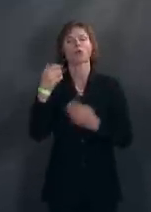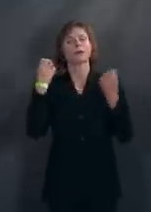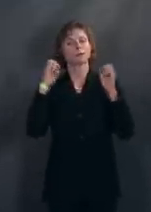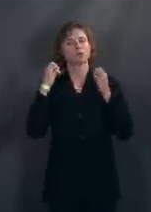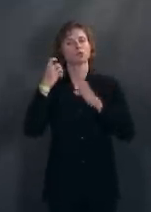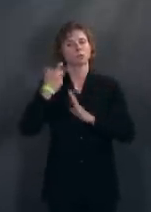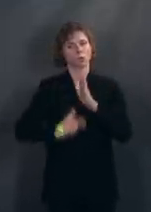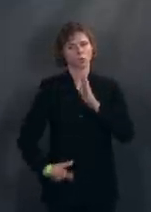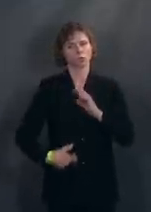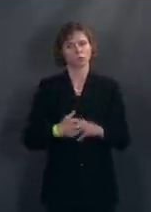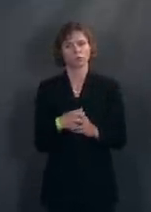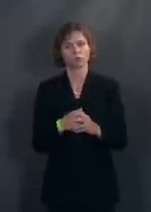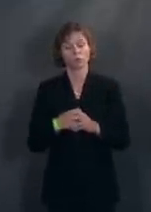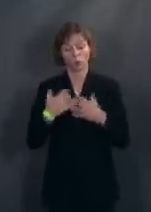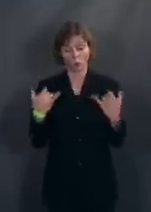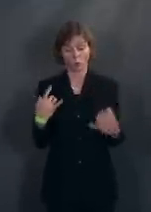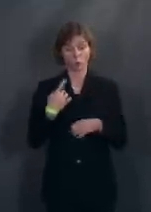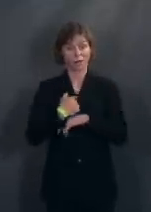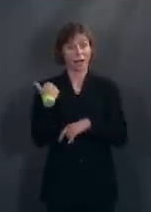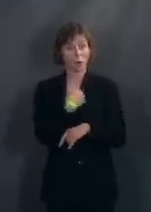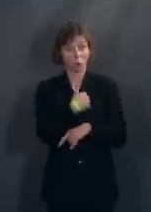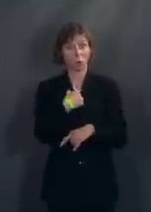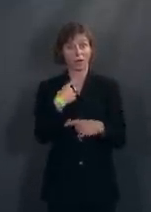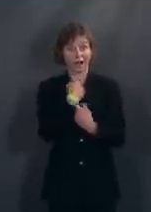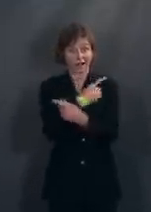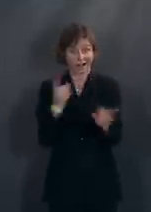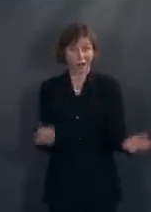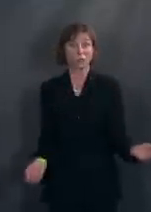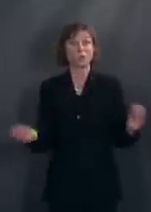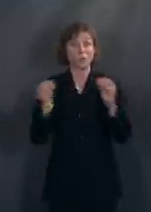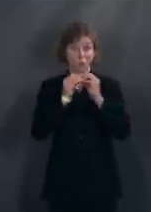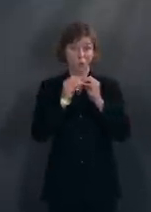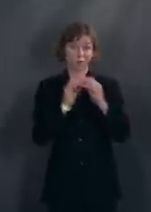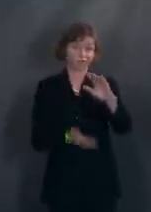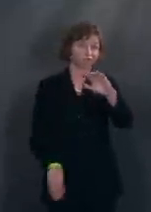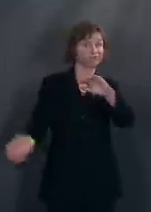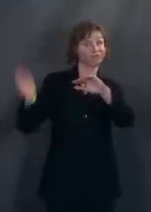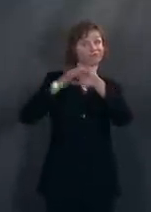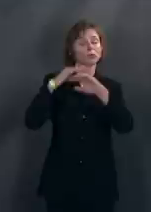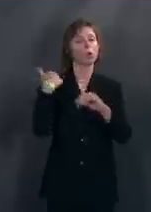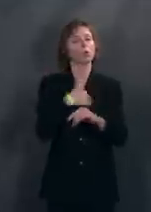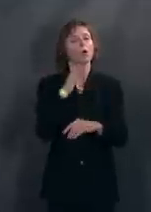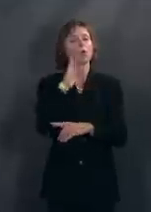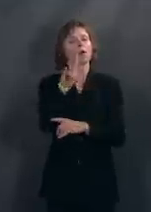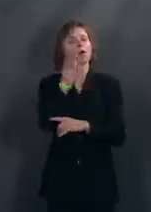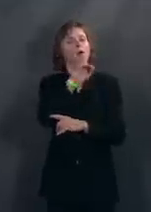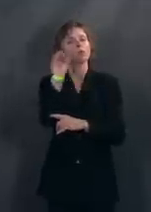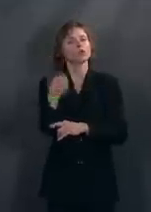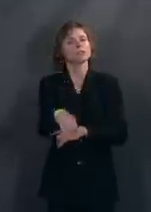Today, we're announcing that we will go even further. We will fully reimburse states for the eligible services